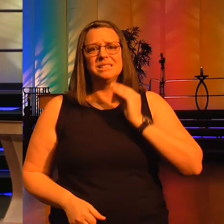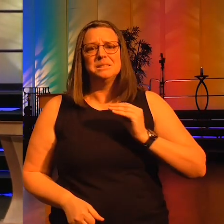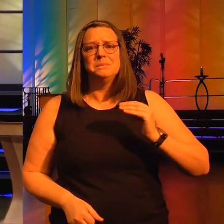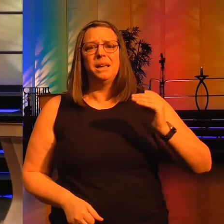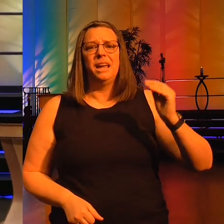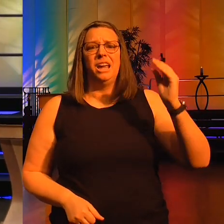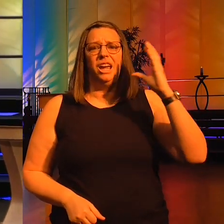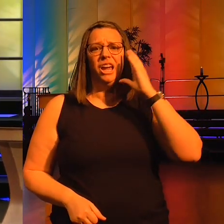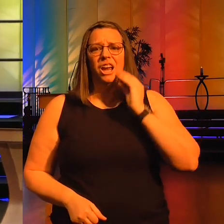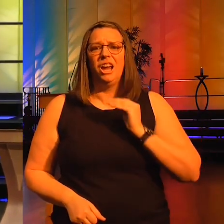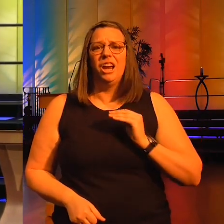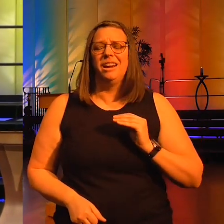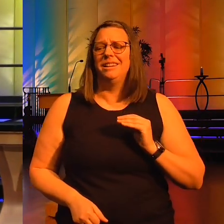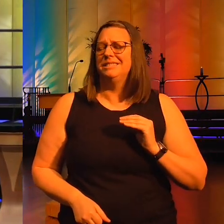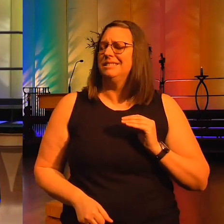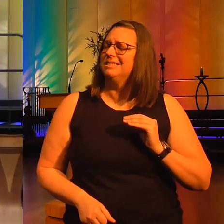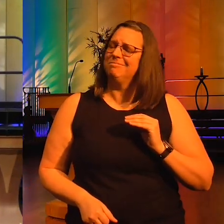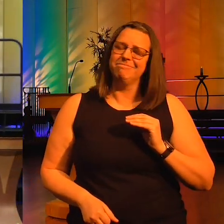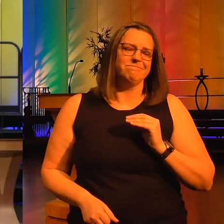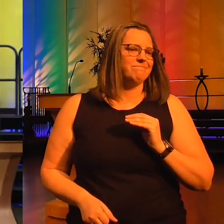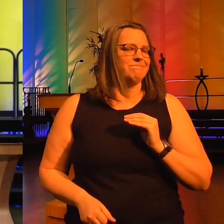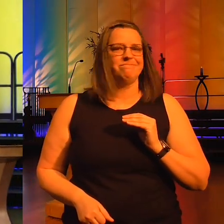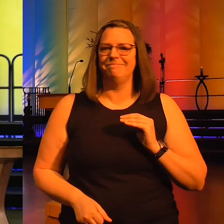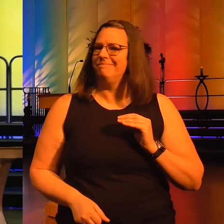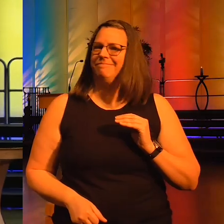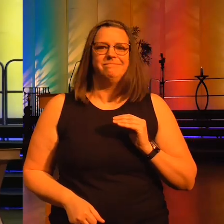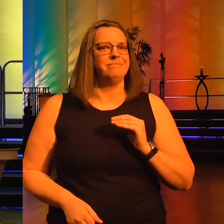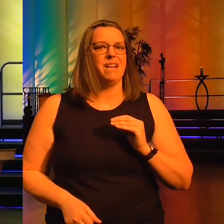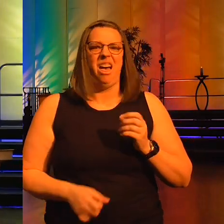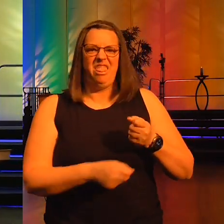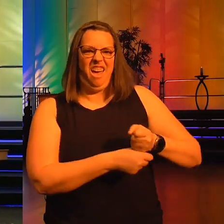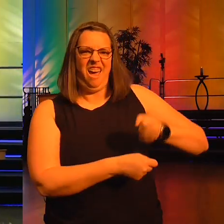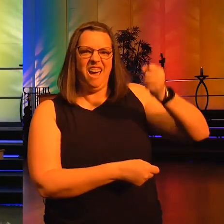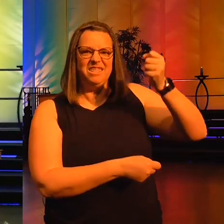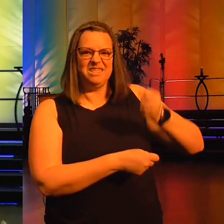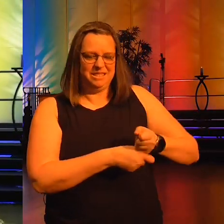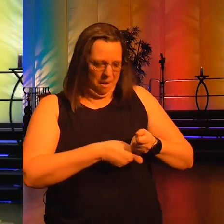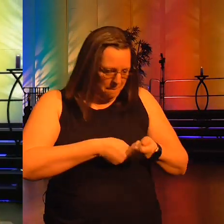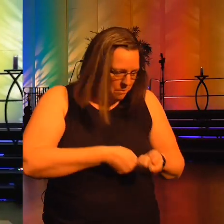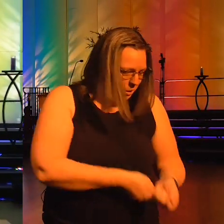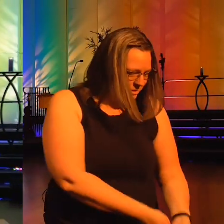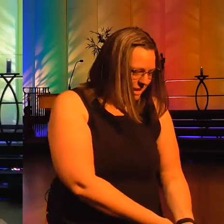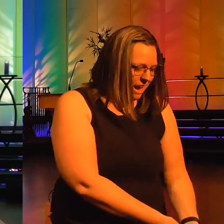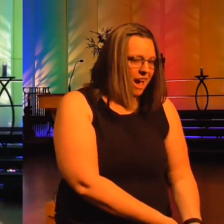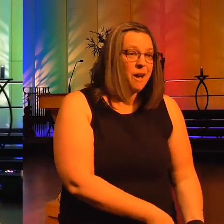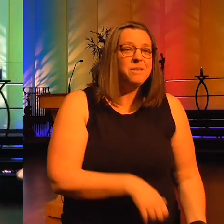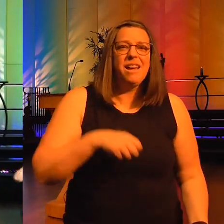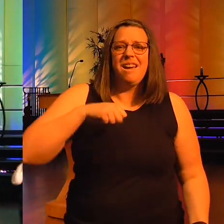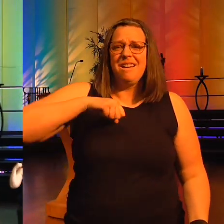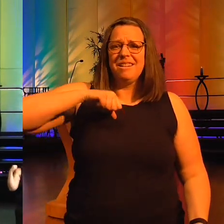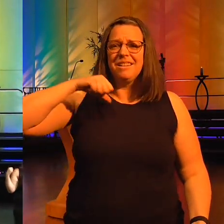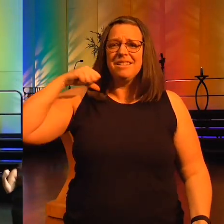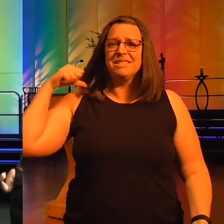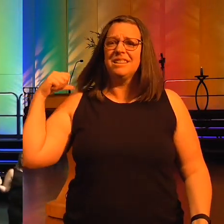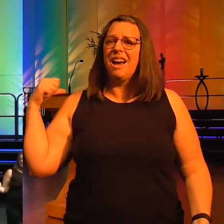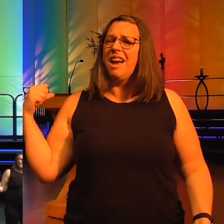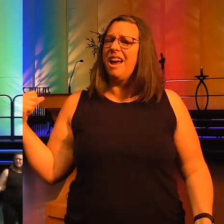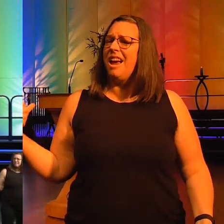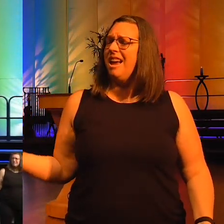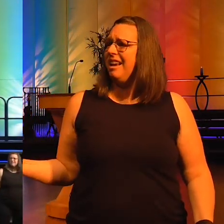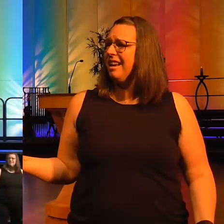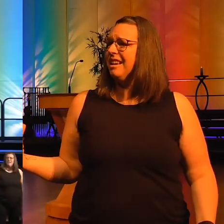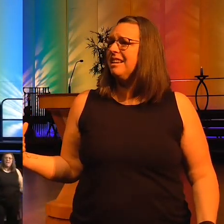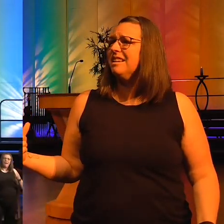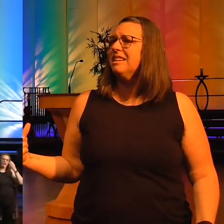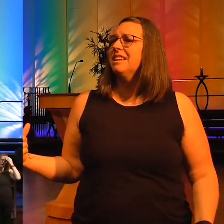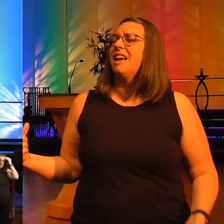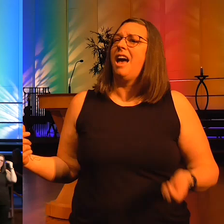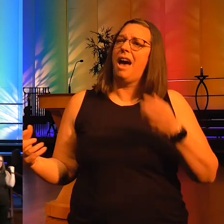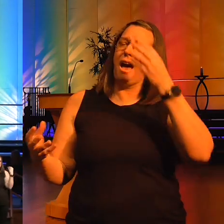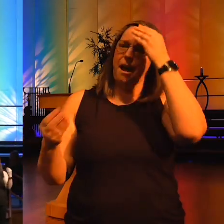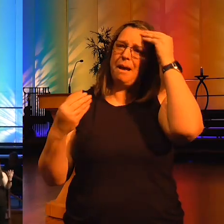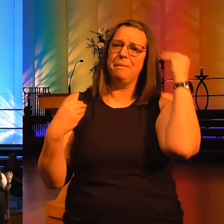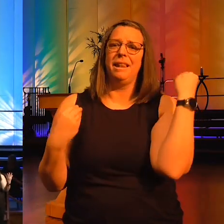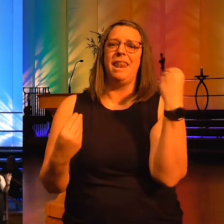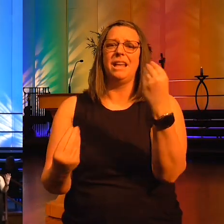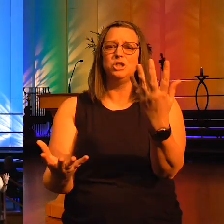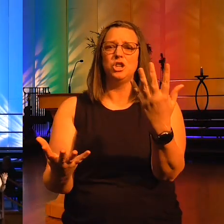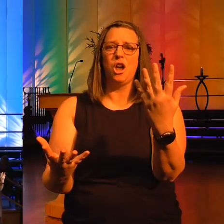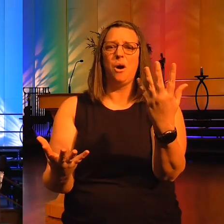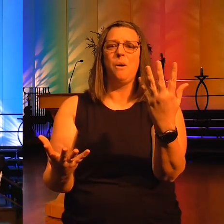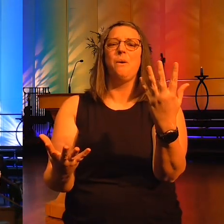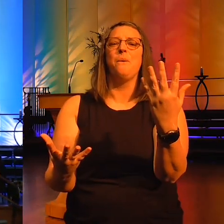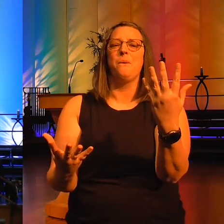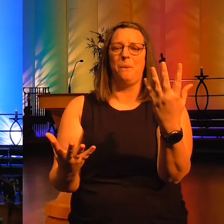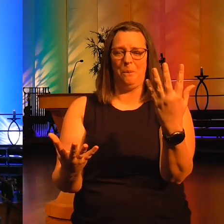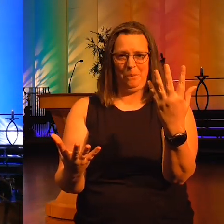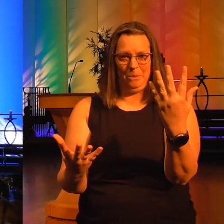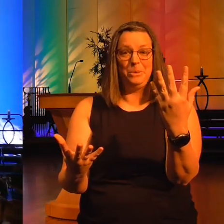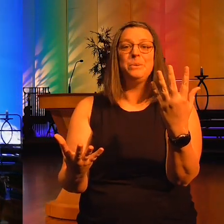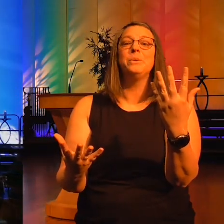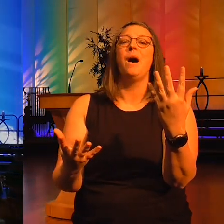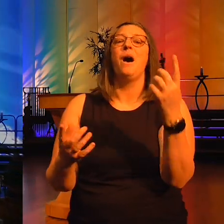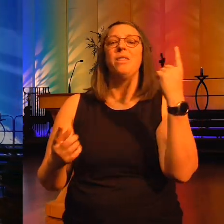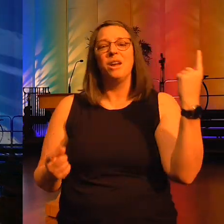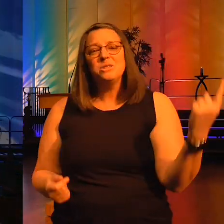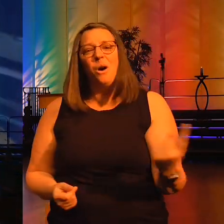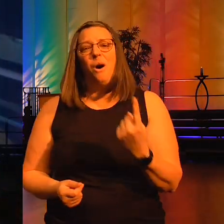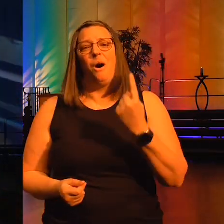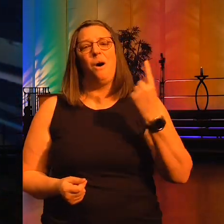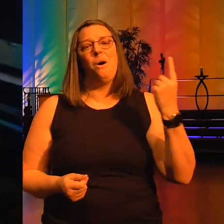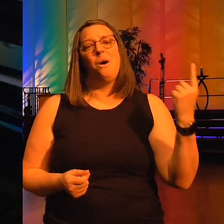again hold tight to your darling I'm just trying to tell you that there's always been a rainb